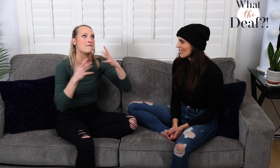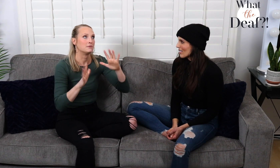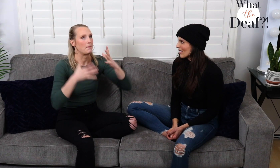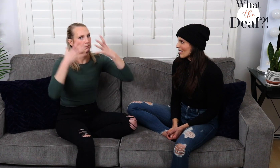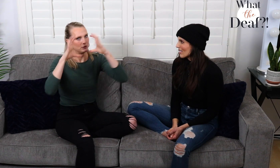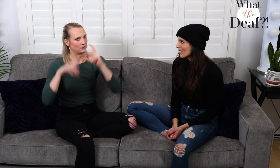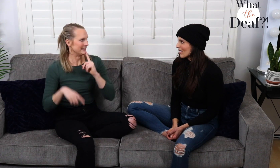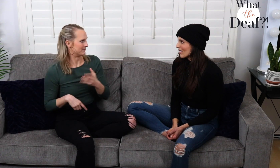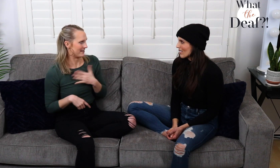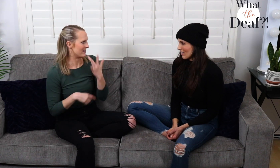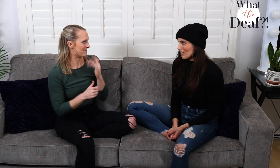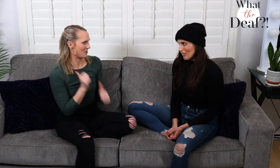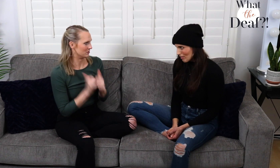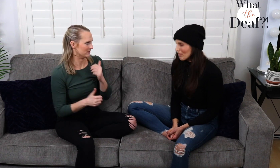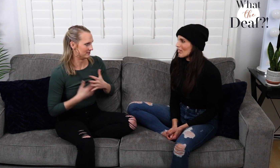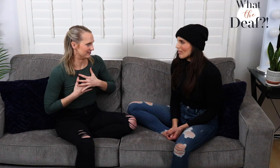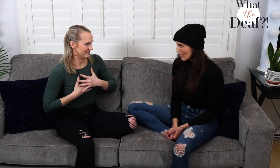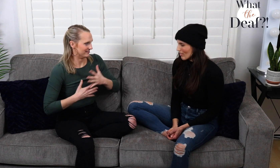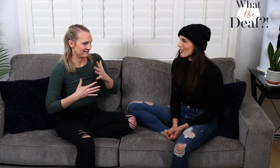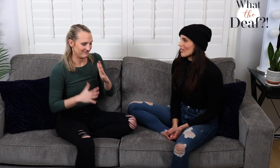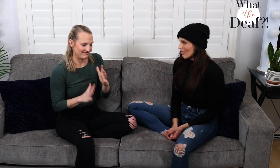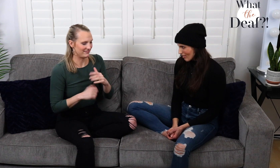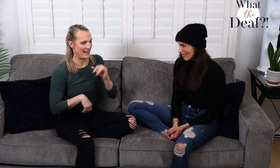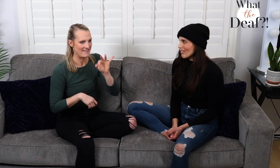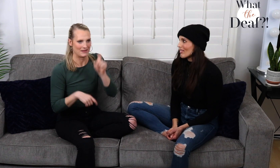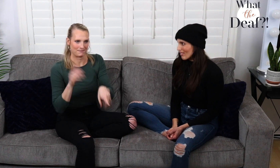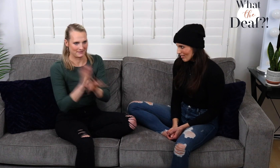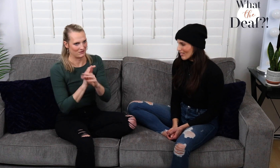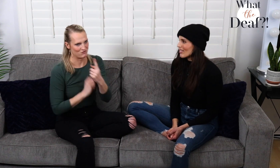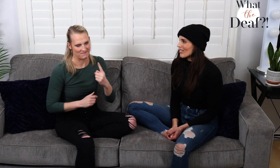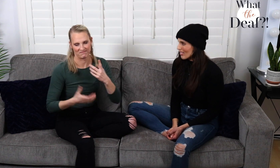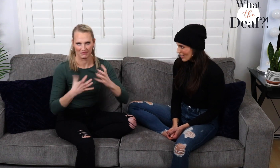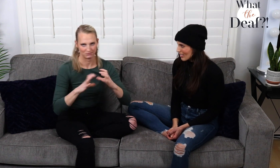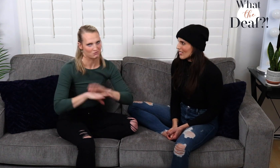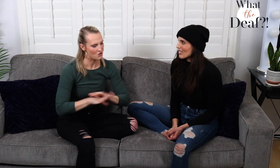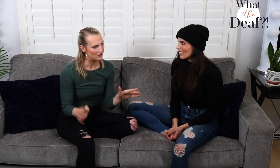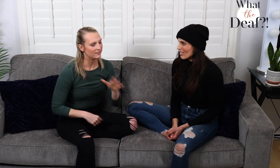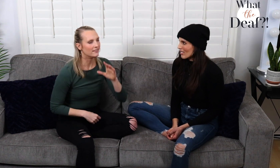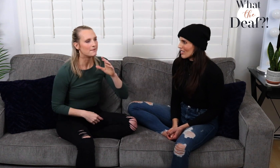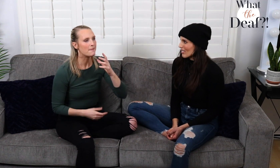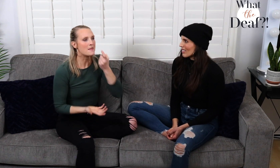So basketball is my favorite sport. It's, if I had to choose a sport it would be basketball